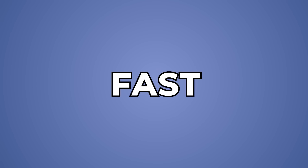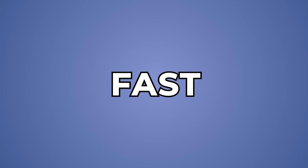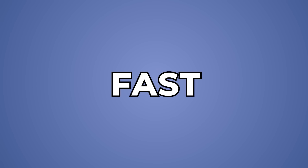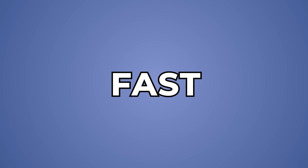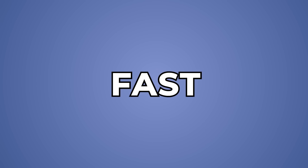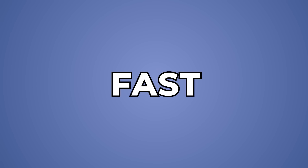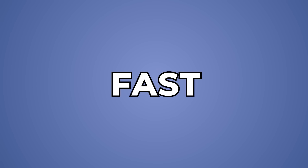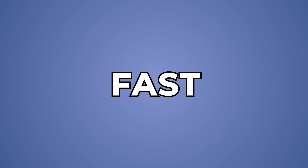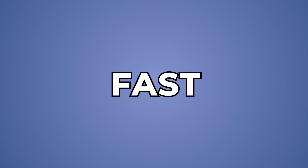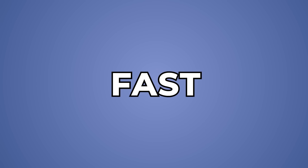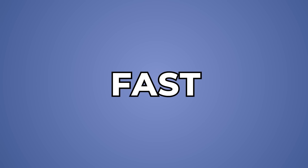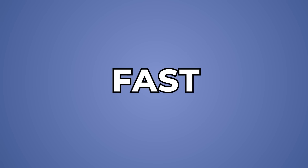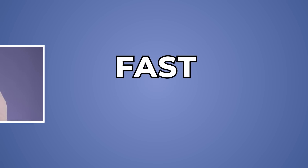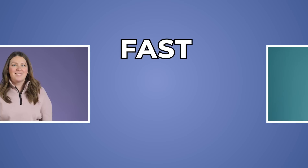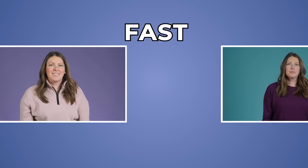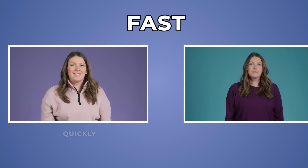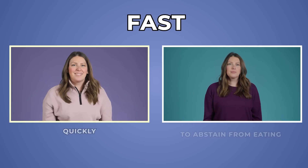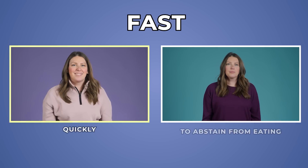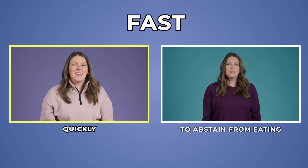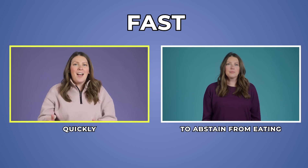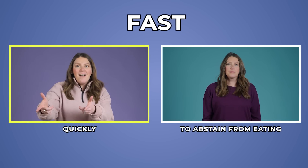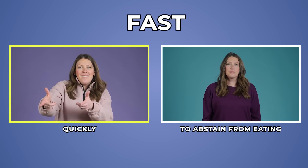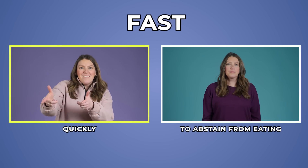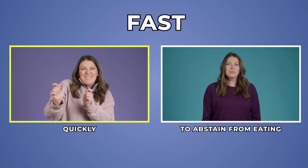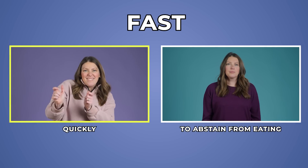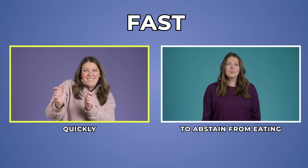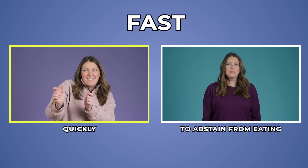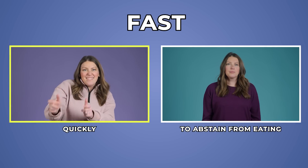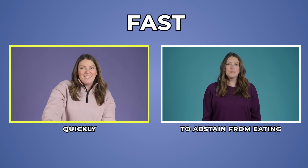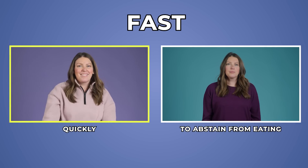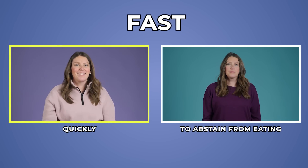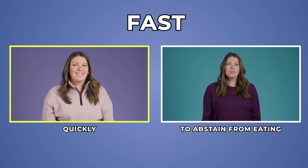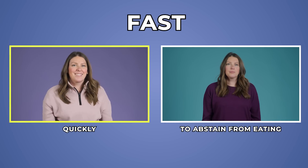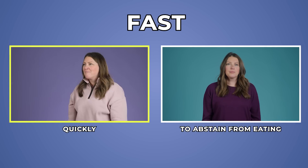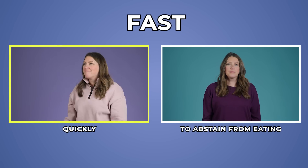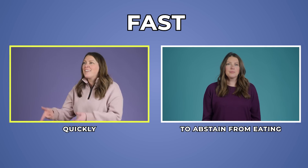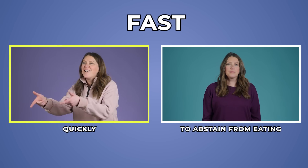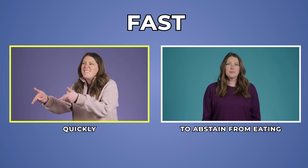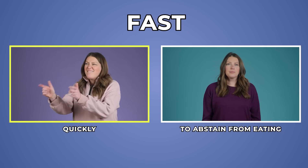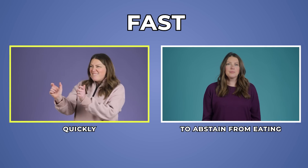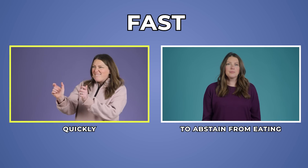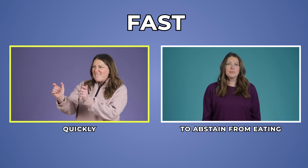Fast. Quickly.